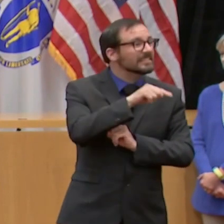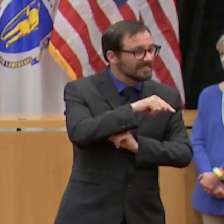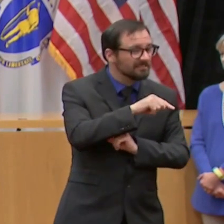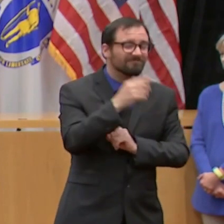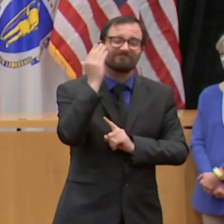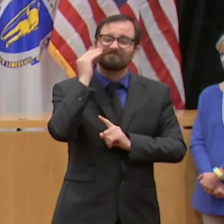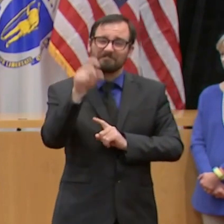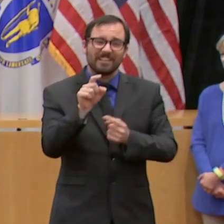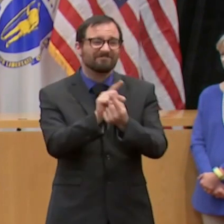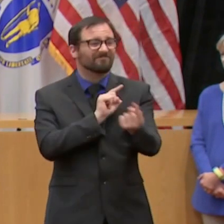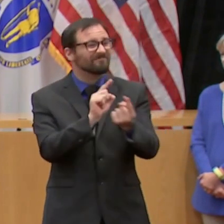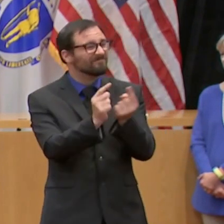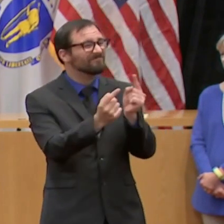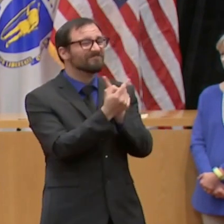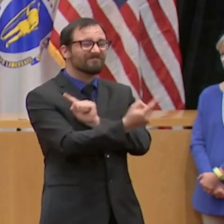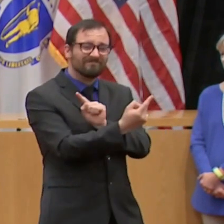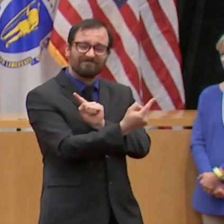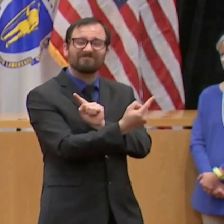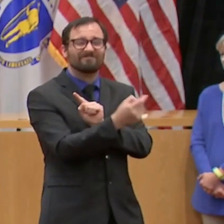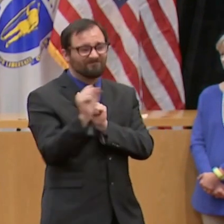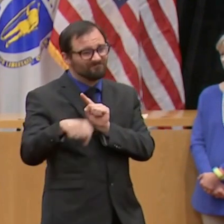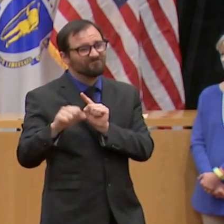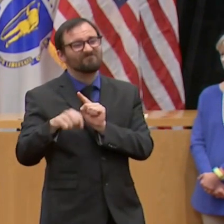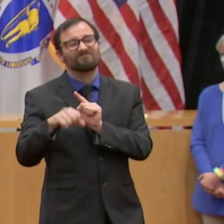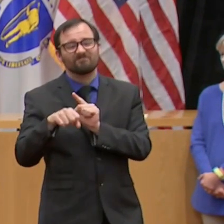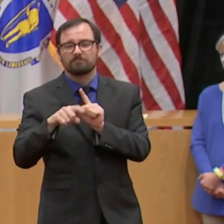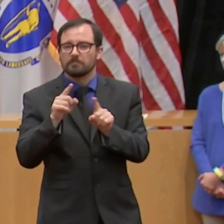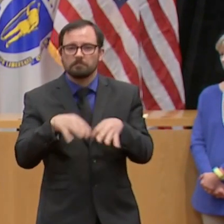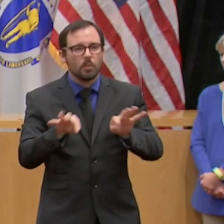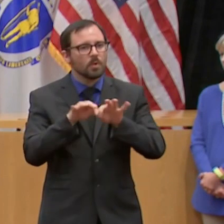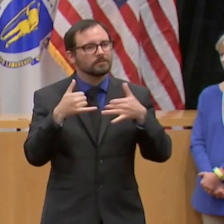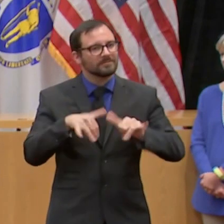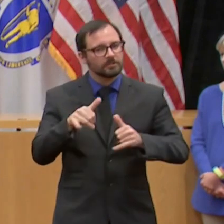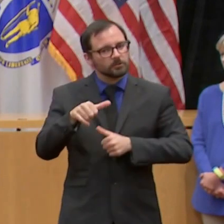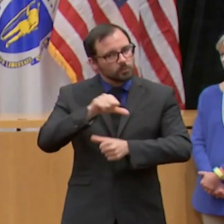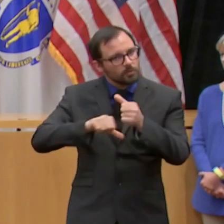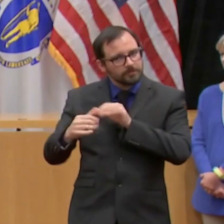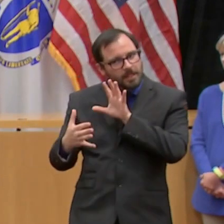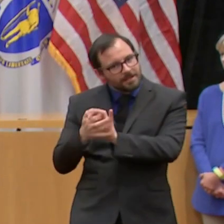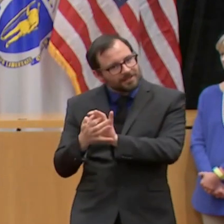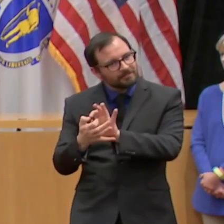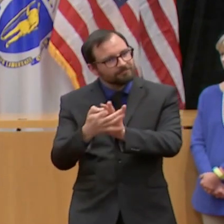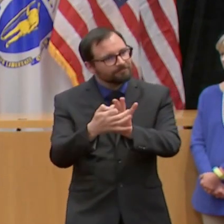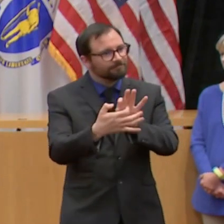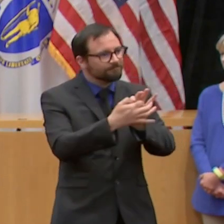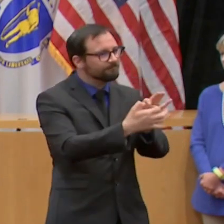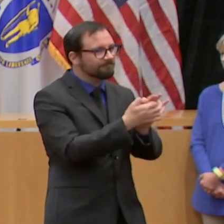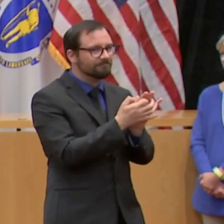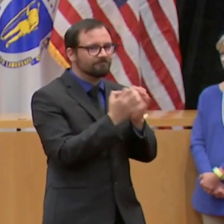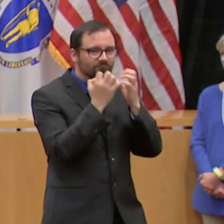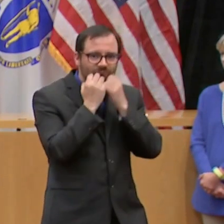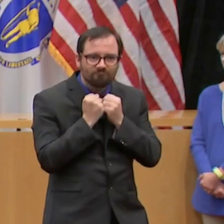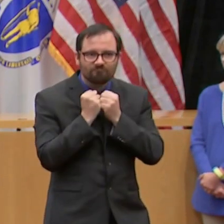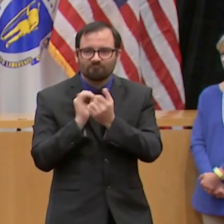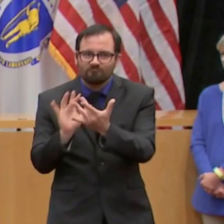AND IN THIS TIME OF PHYSICAL DISTANCING, IT IS CRITICAL THAT WE MAINTAIN SOCIAL CONNECTION.